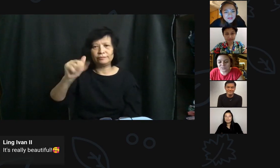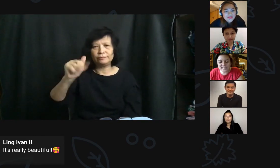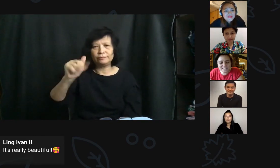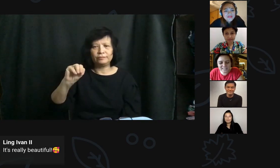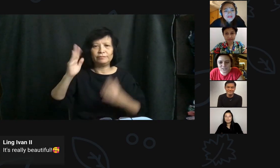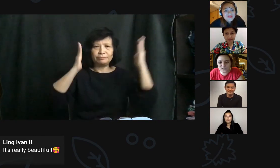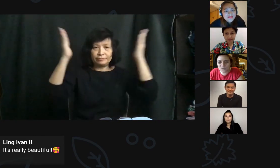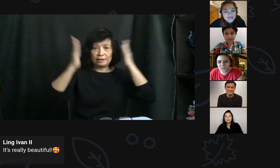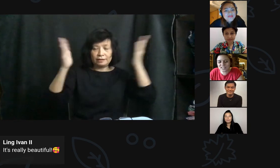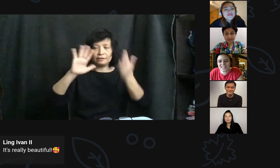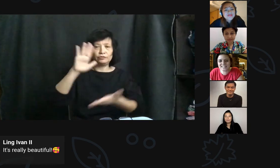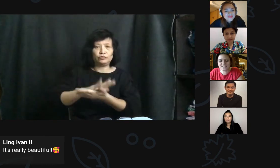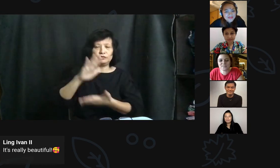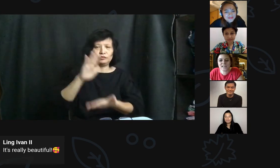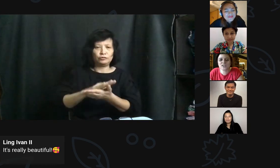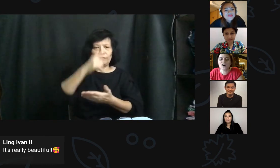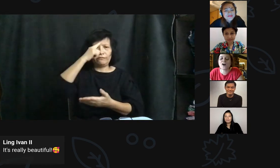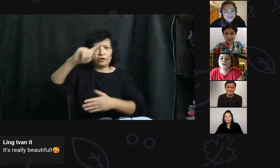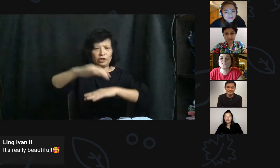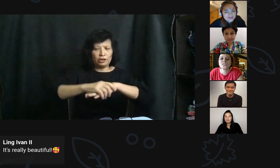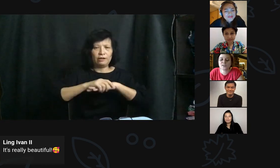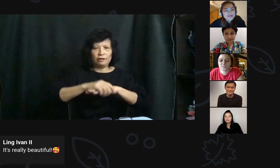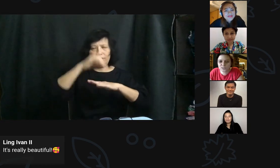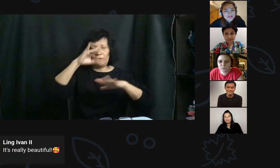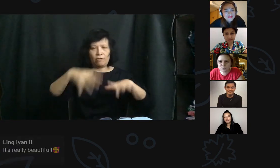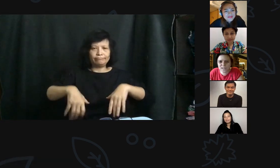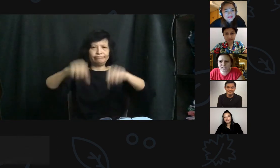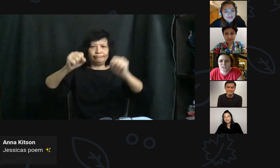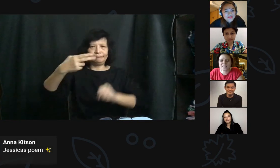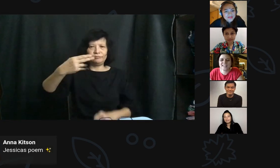School of English for hosting this event on their Facebook page.